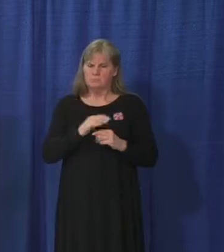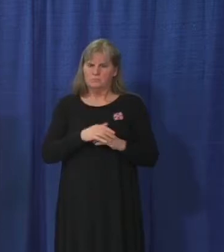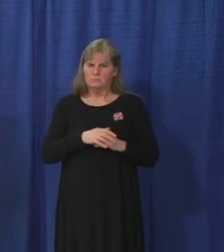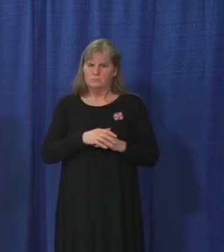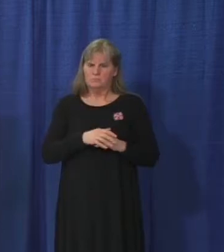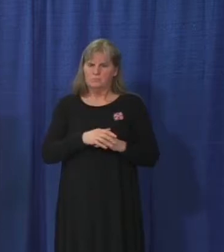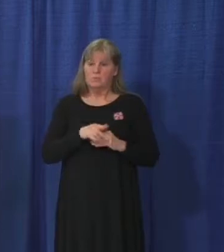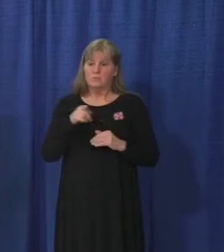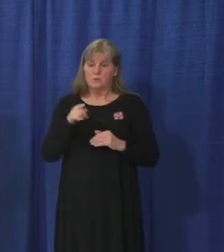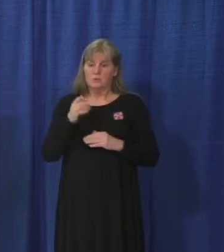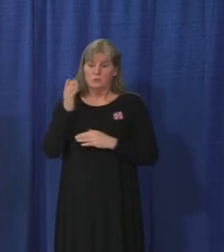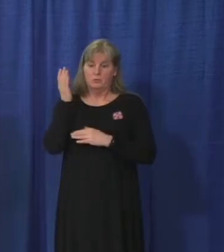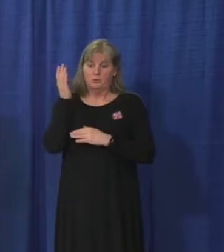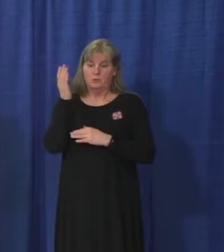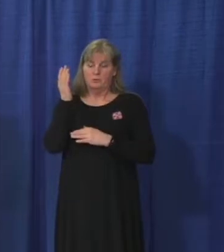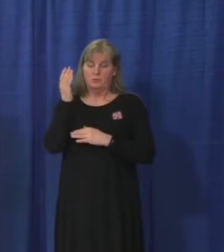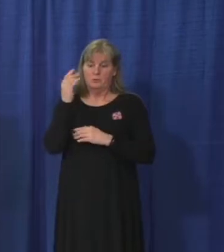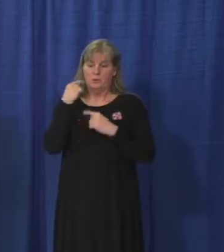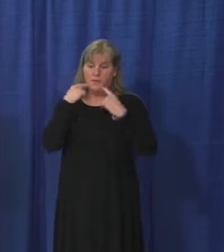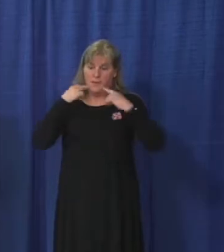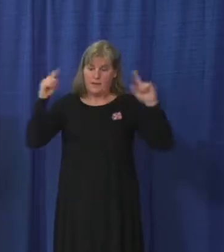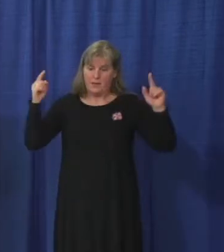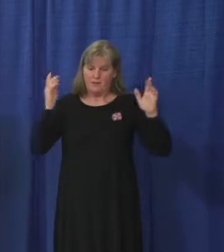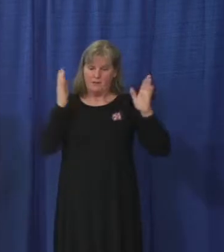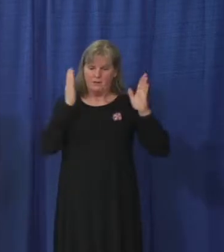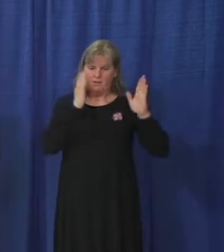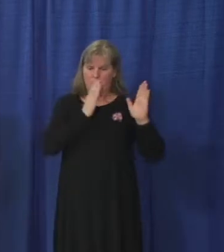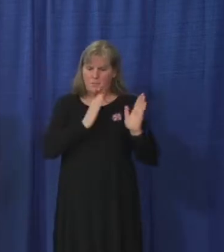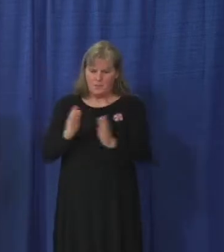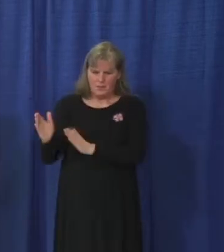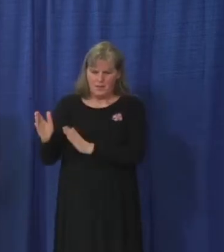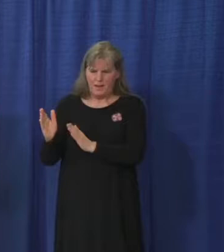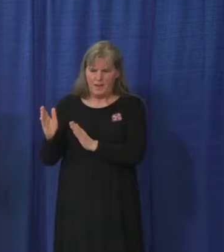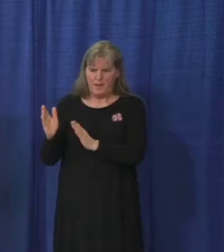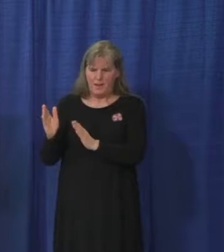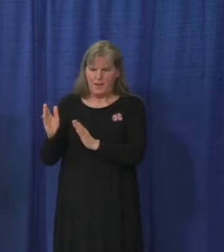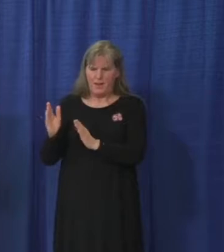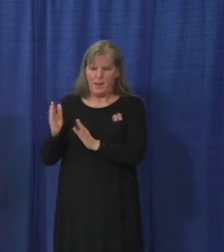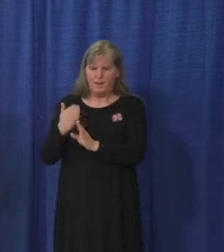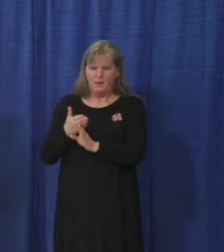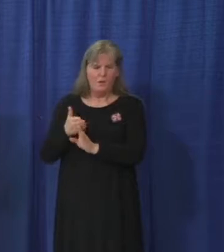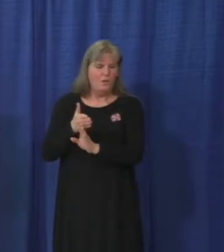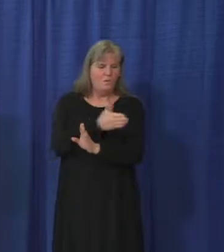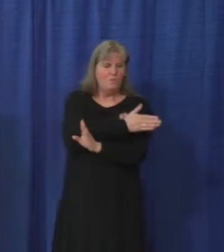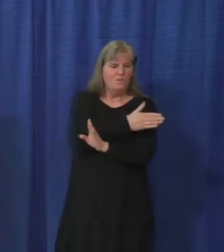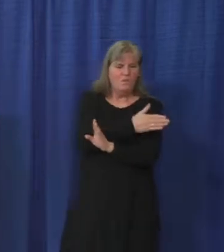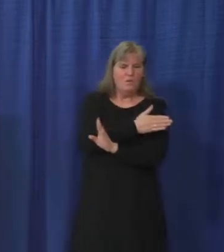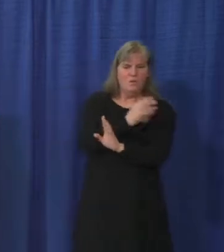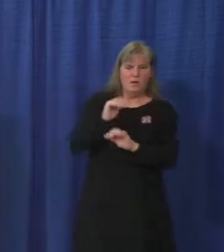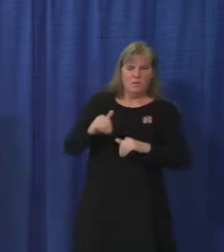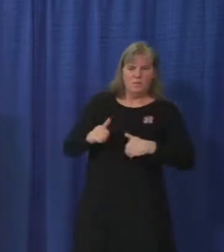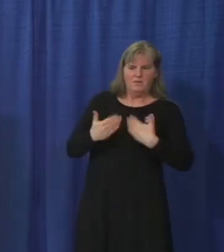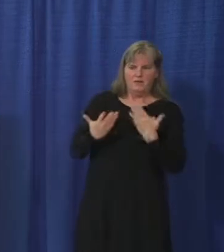which is amalgamating everything that's been done so far, saying